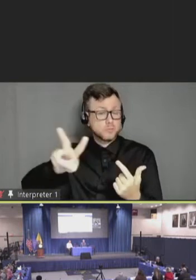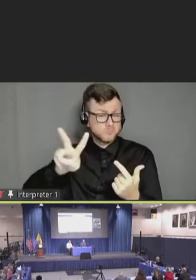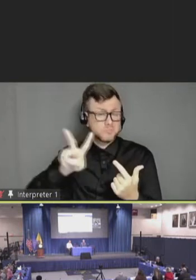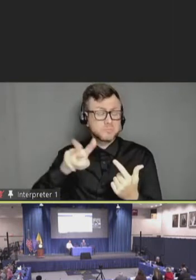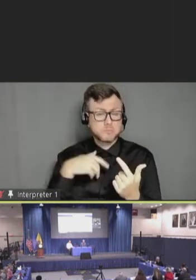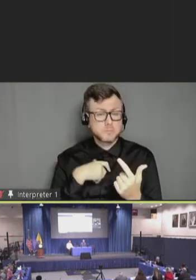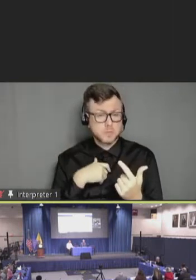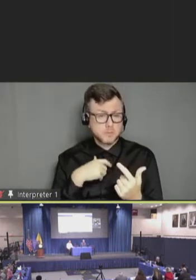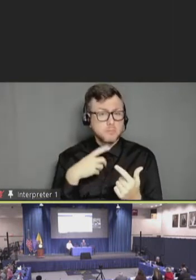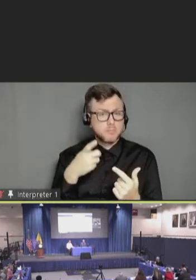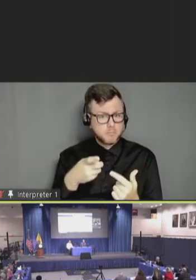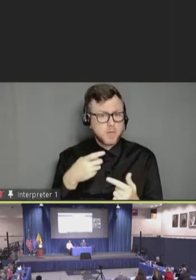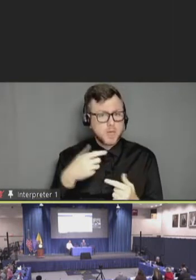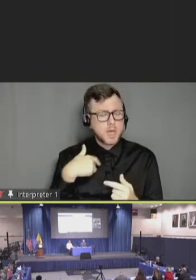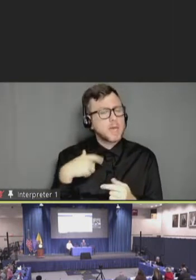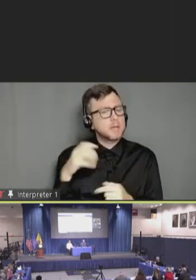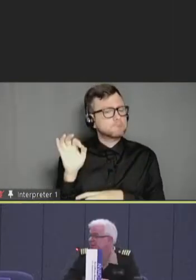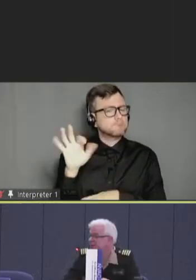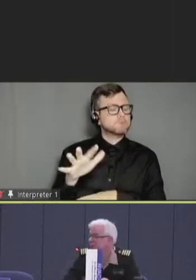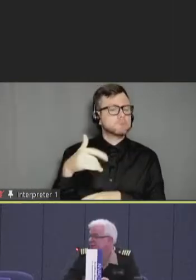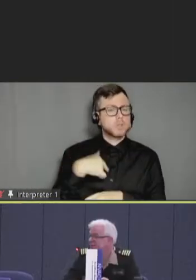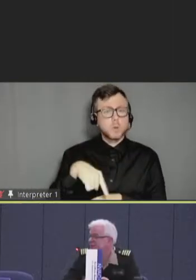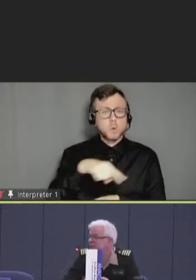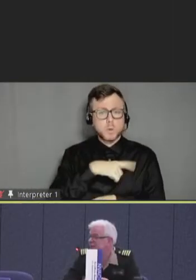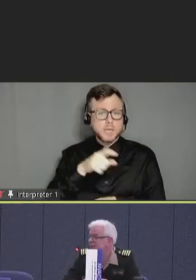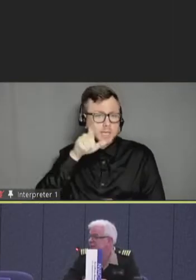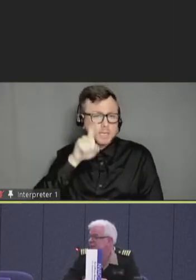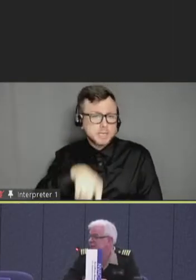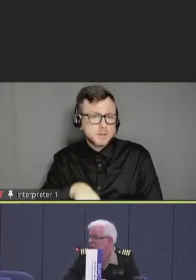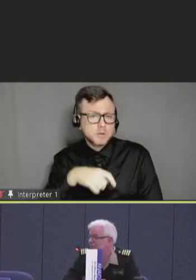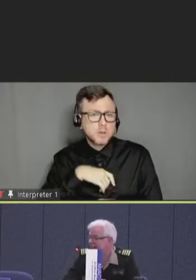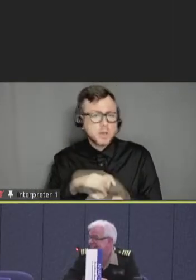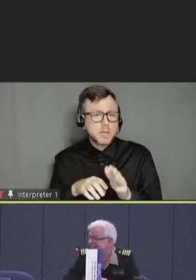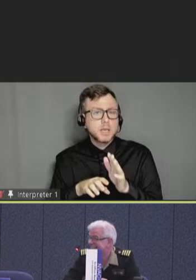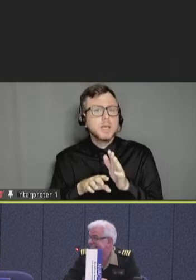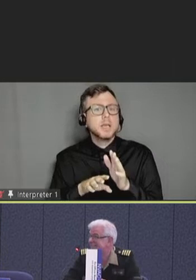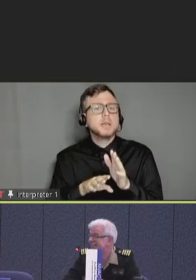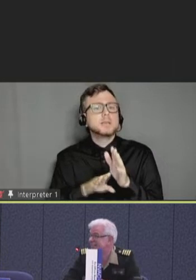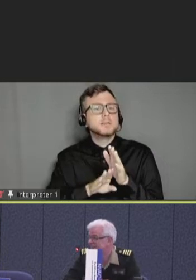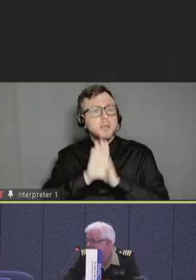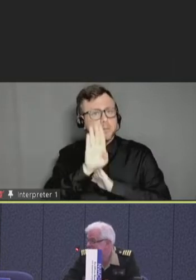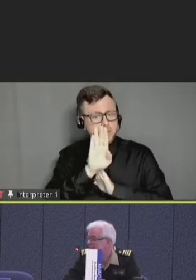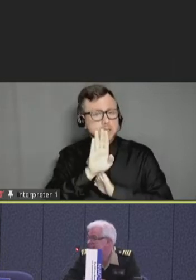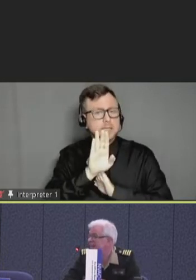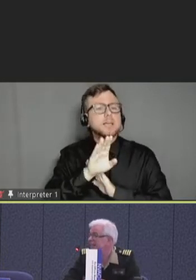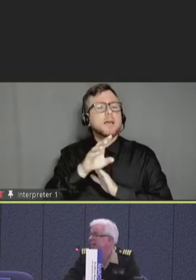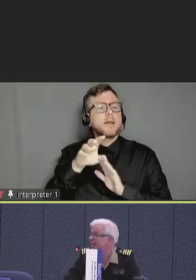My sound bite for that is that we need to build, you know, vaccine civics.